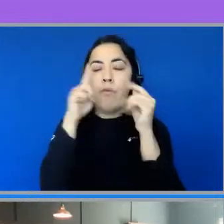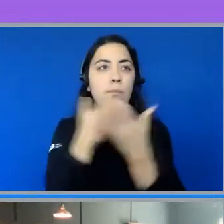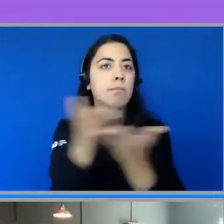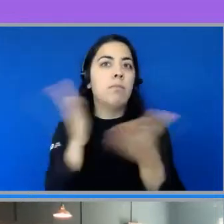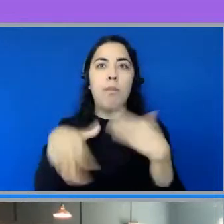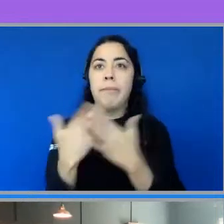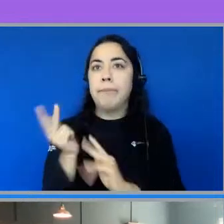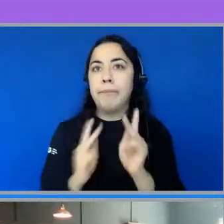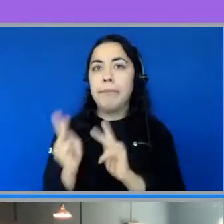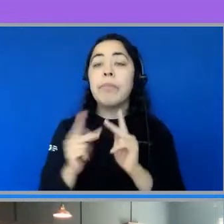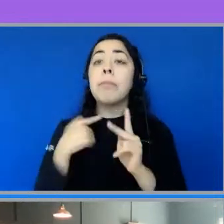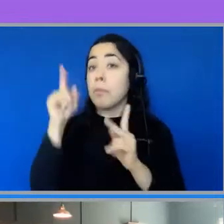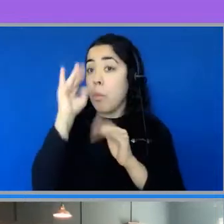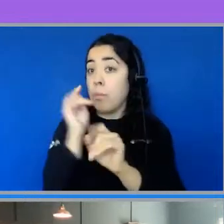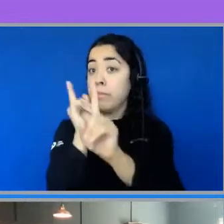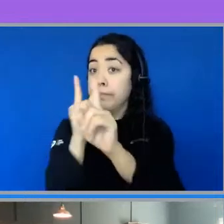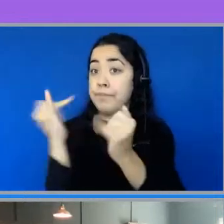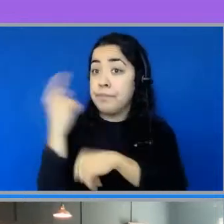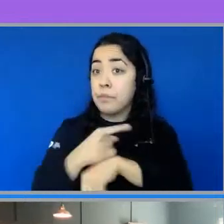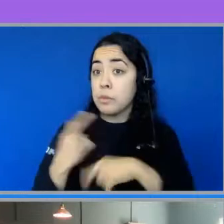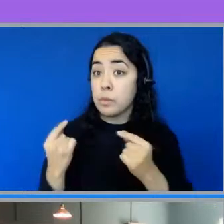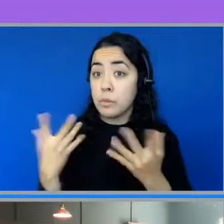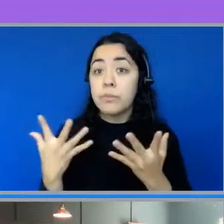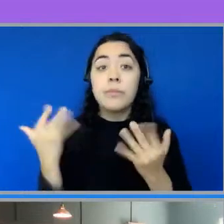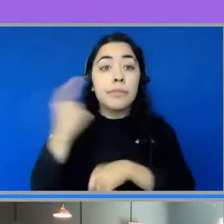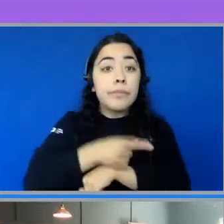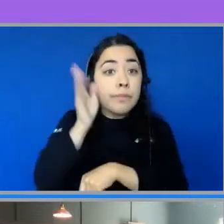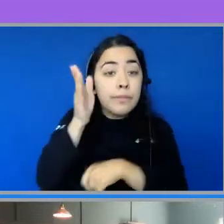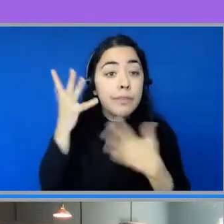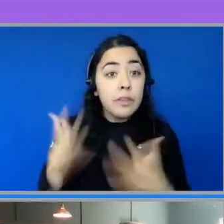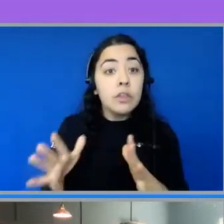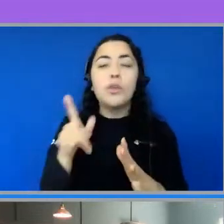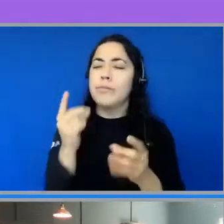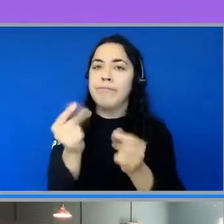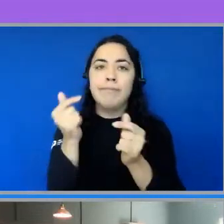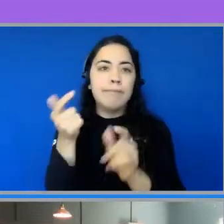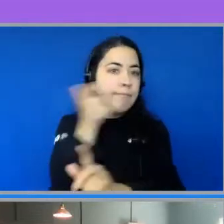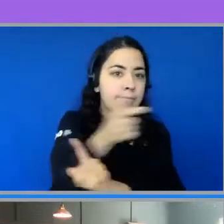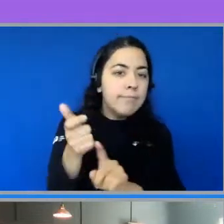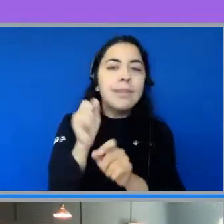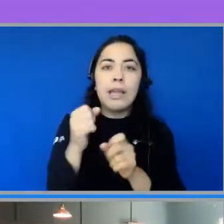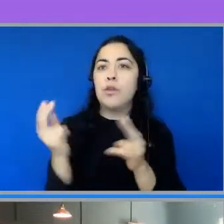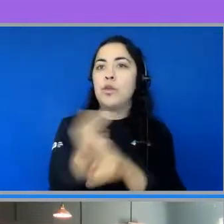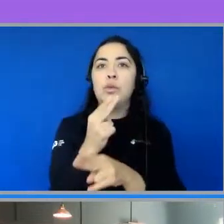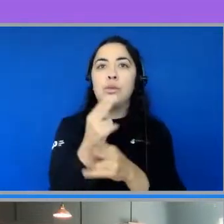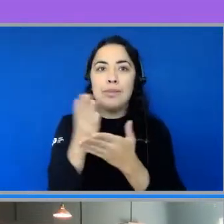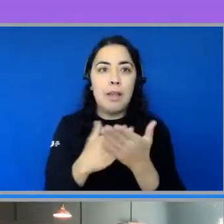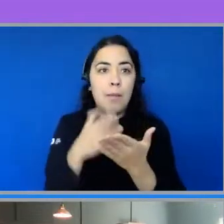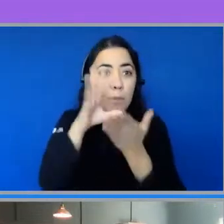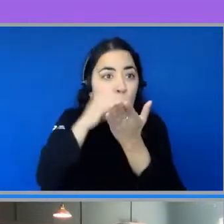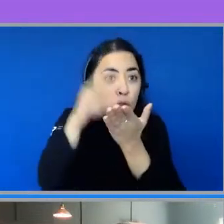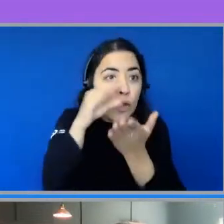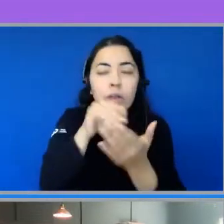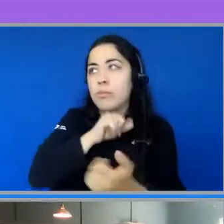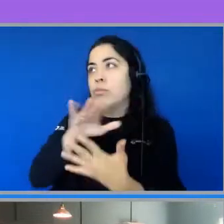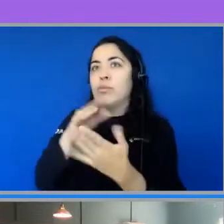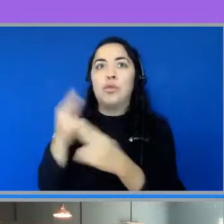hope today is that after today's session, you can immediately start using some of these approaches. And that's what I